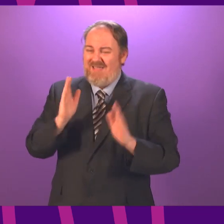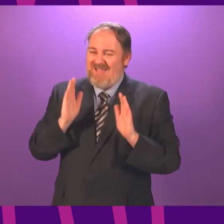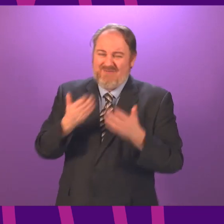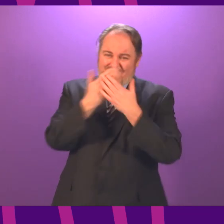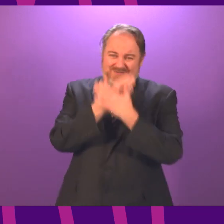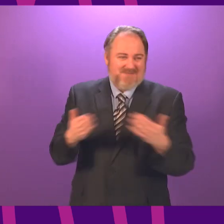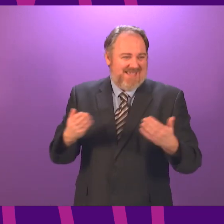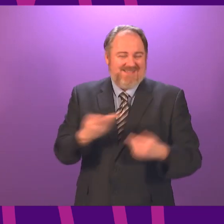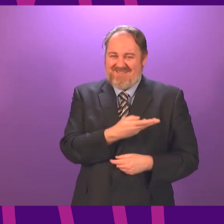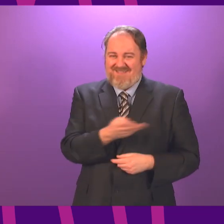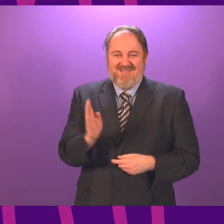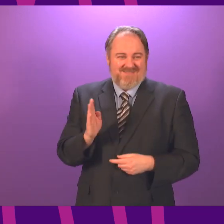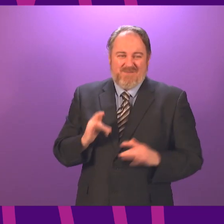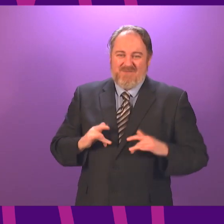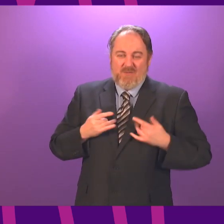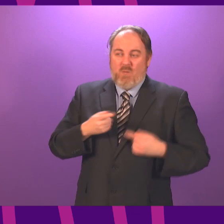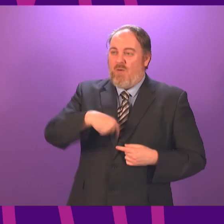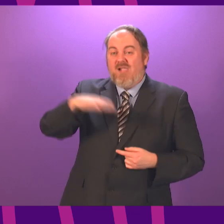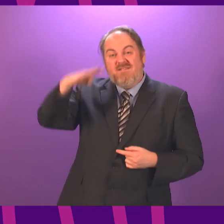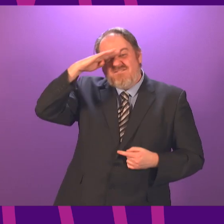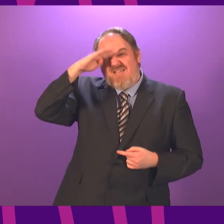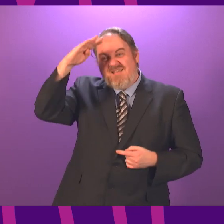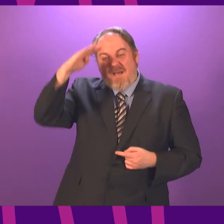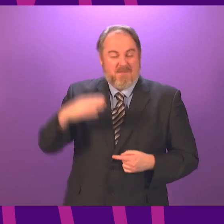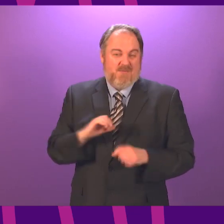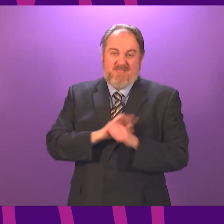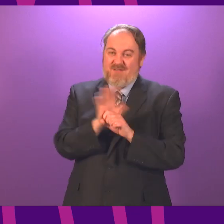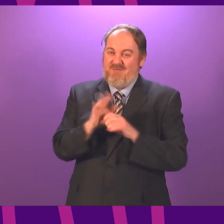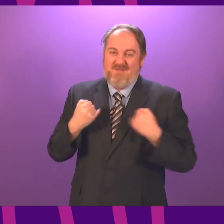up—we are all fed up with this. We all desperately want it to be over, but we all have developed